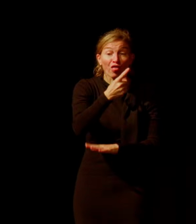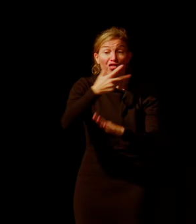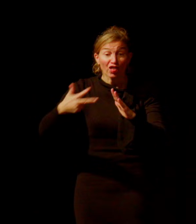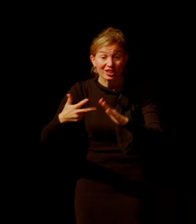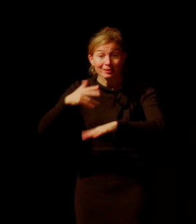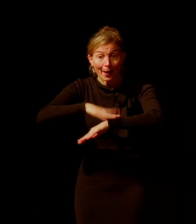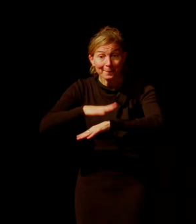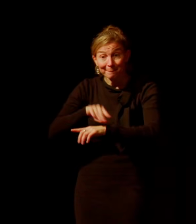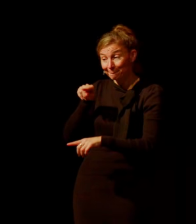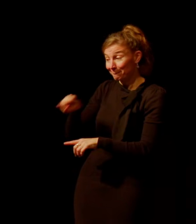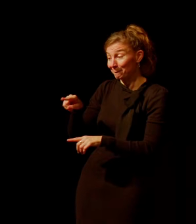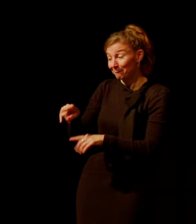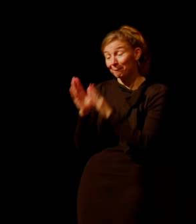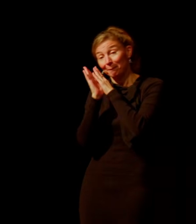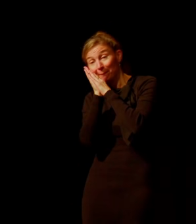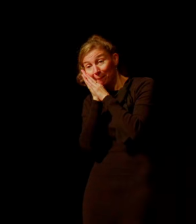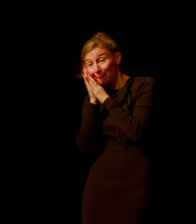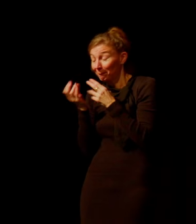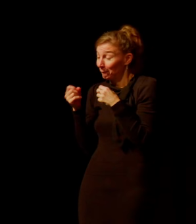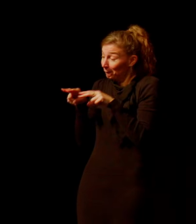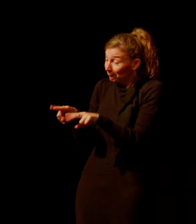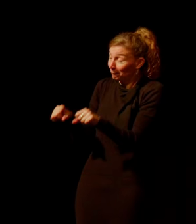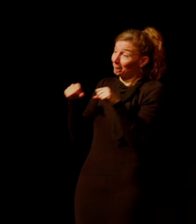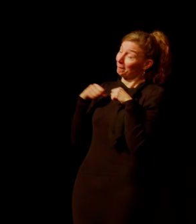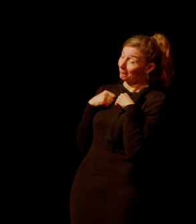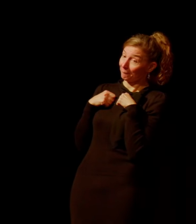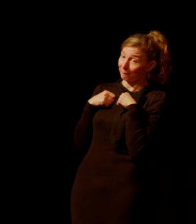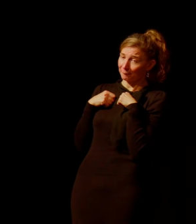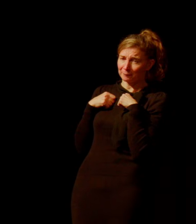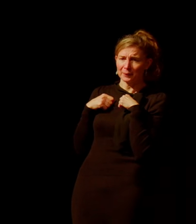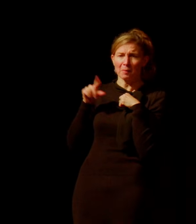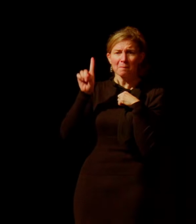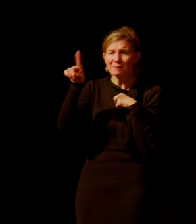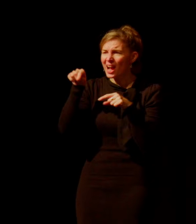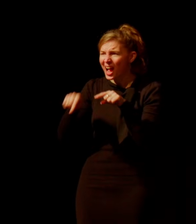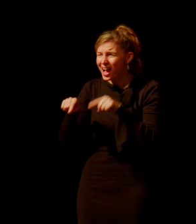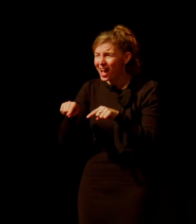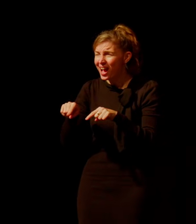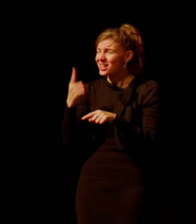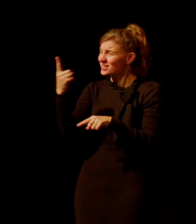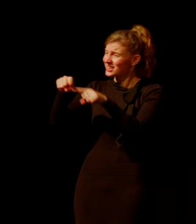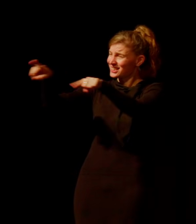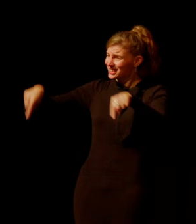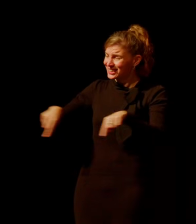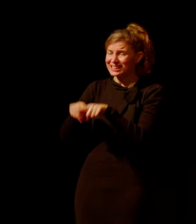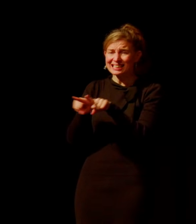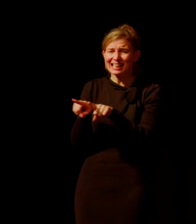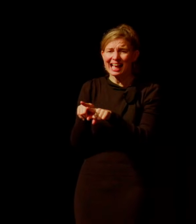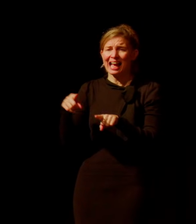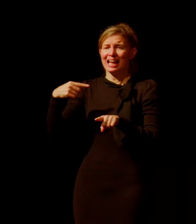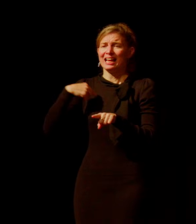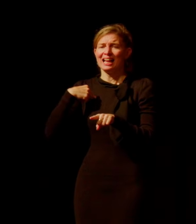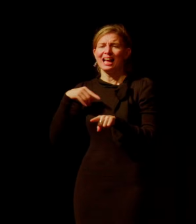Yet it is often a place where we make most of the compromises. You might be shivering through the night